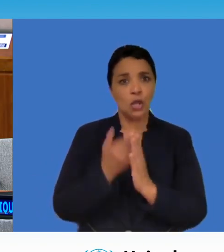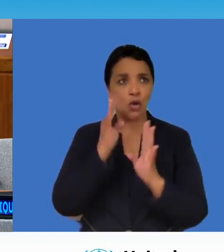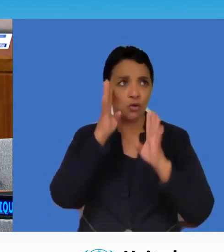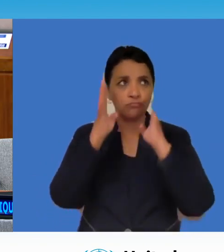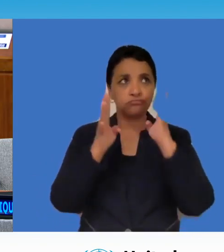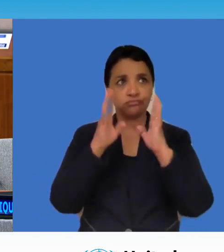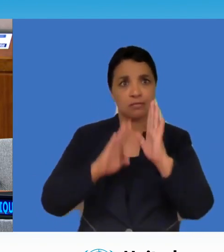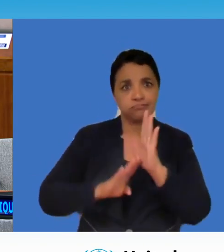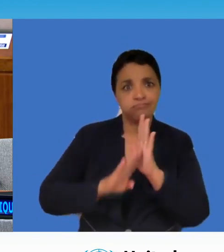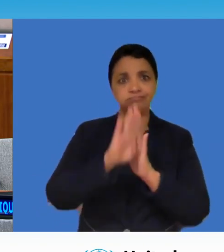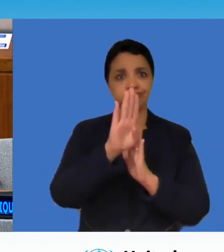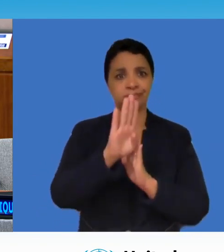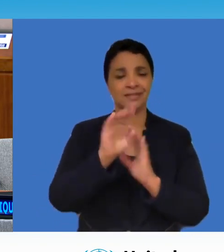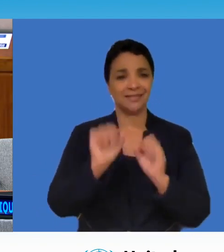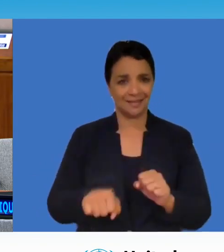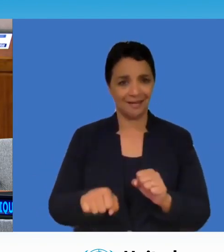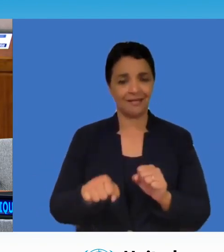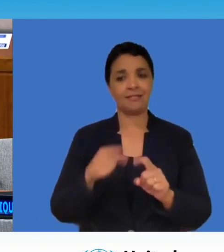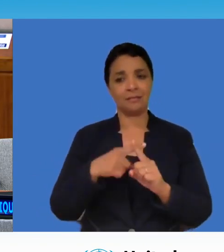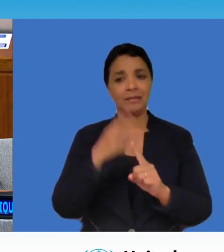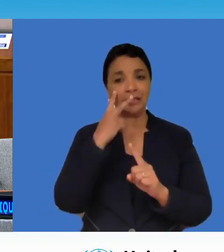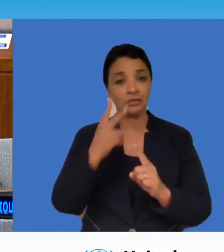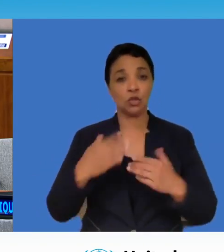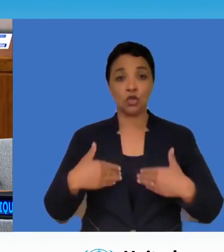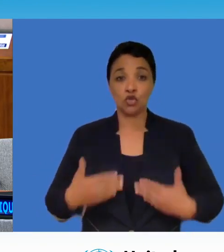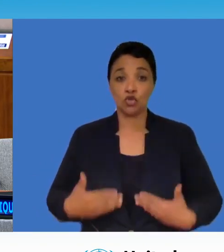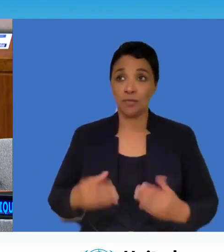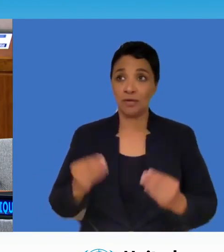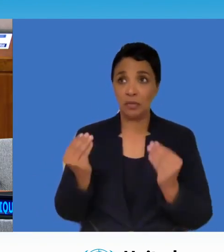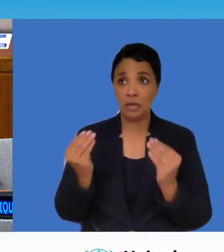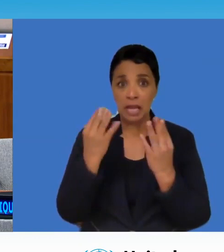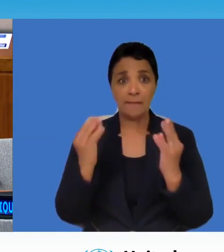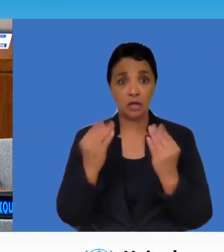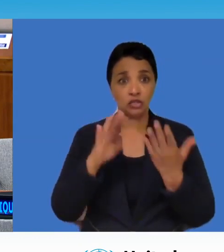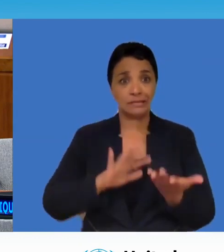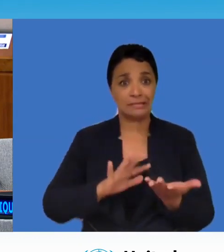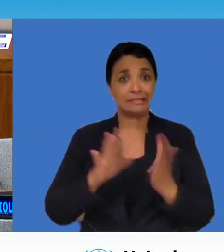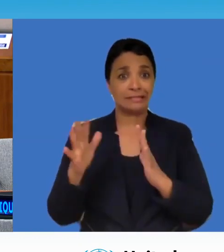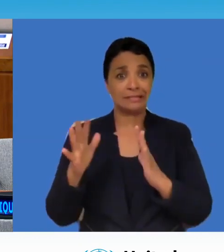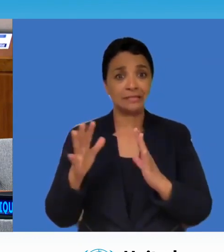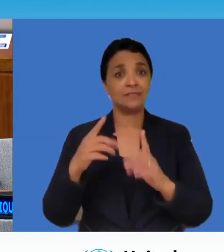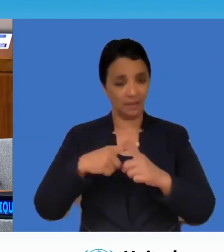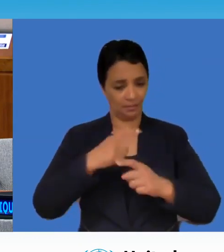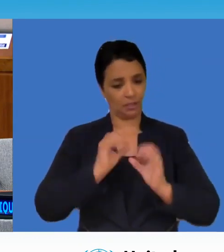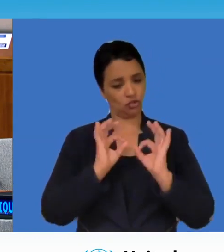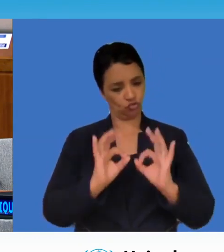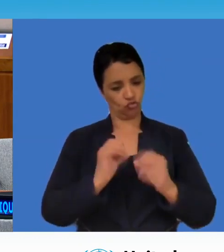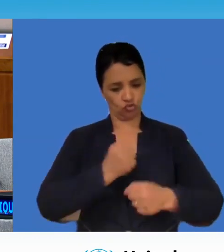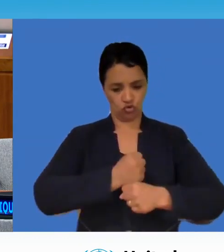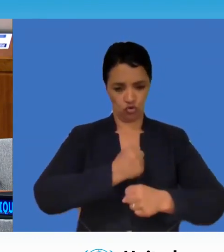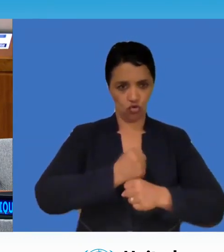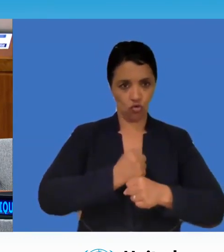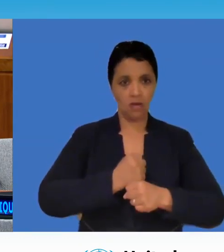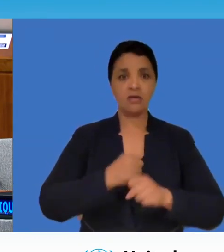risk situations humanitarian emergency decent work and sustainable Lively hoods in fact all